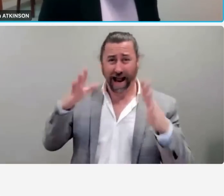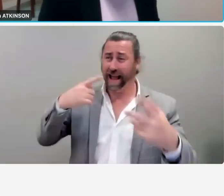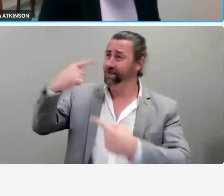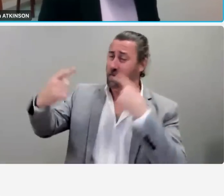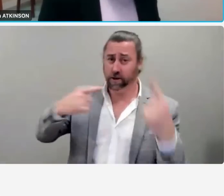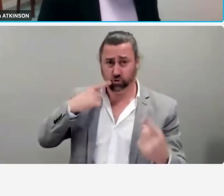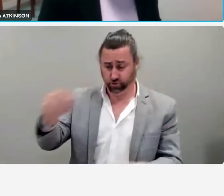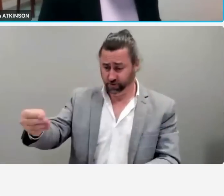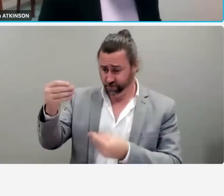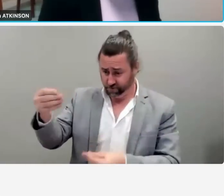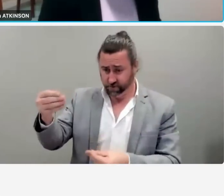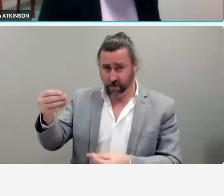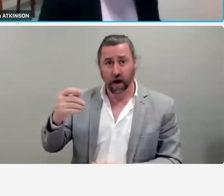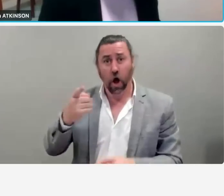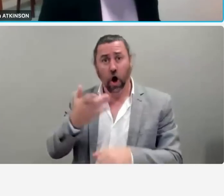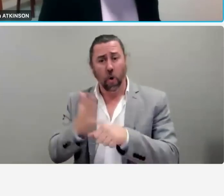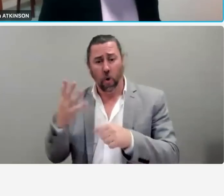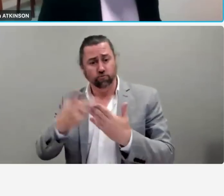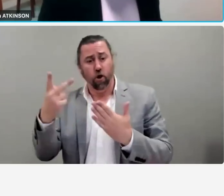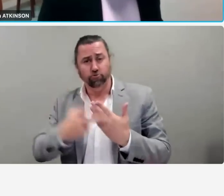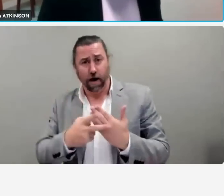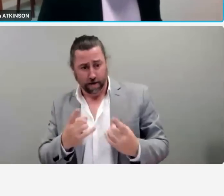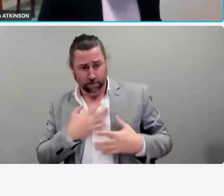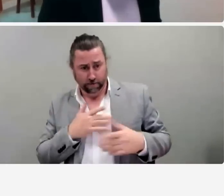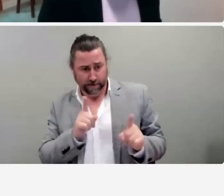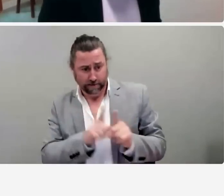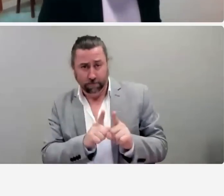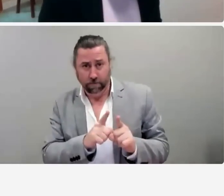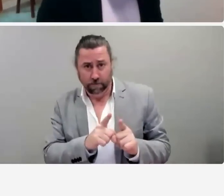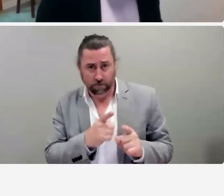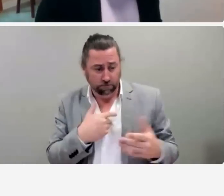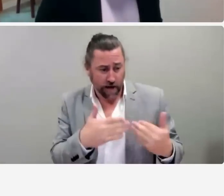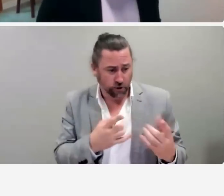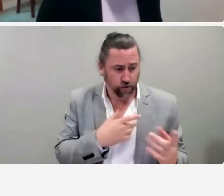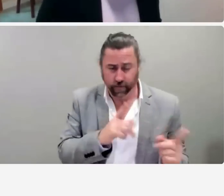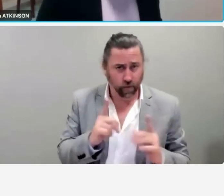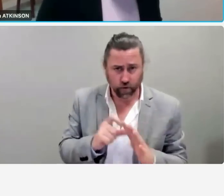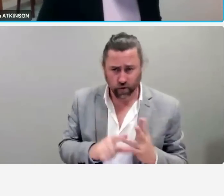enabled to self-manage under the new programs. So we're looking at the moment at developing a bit